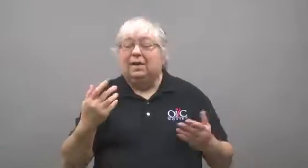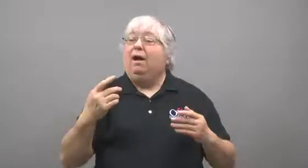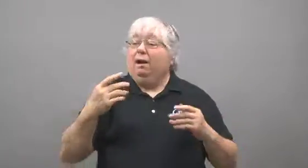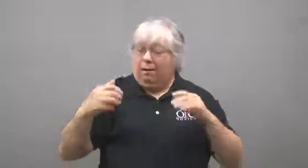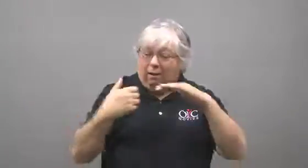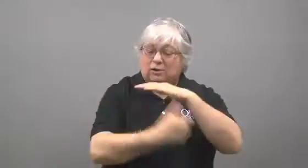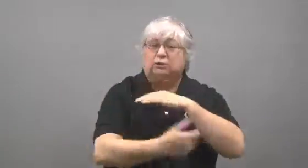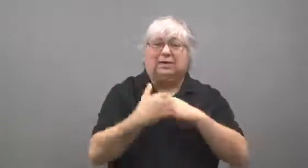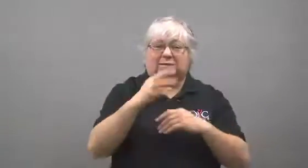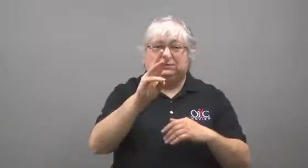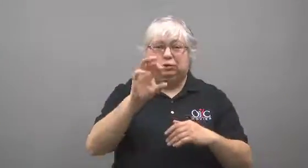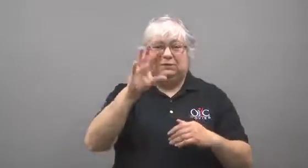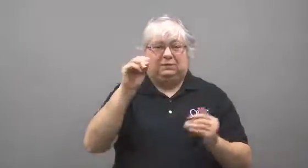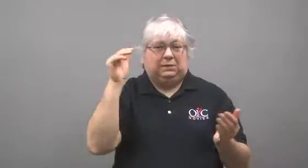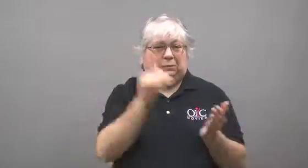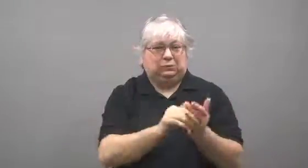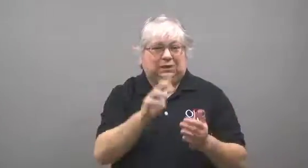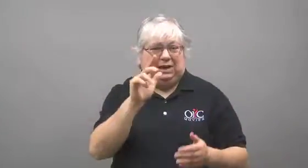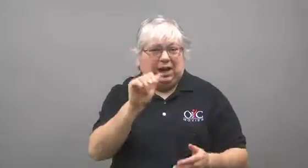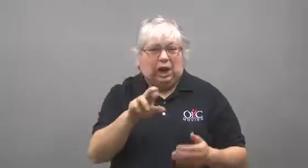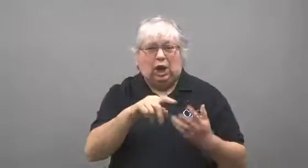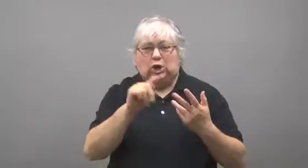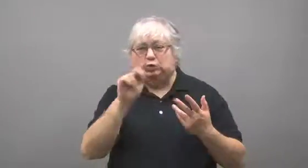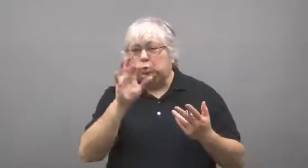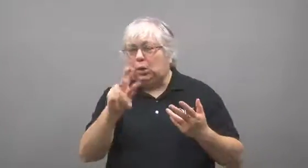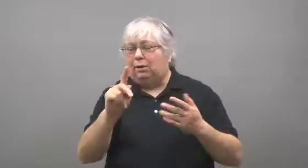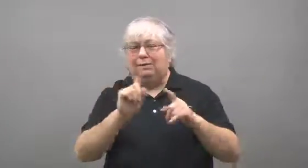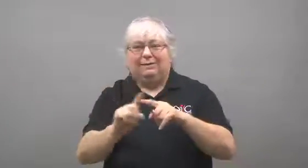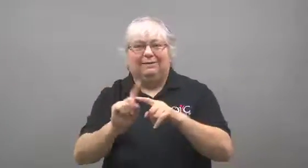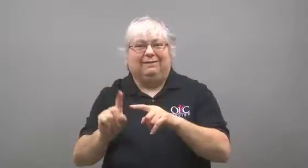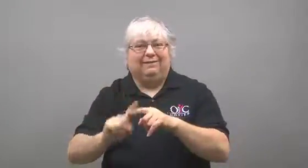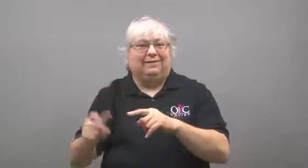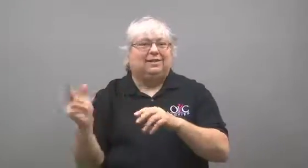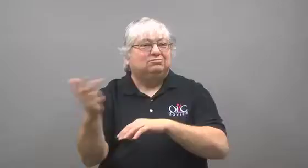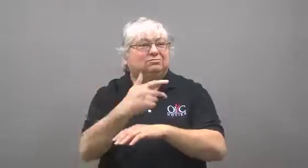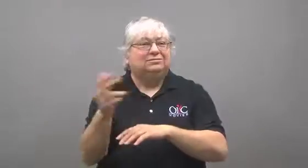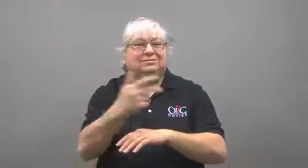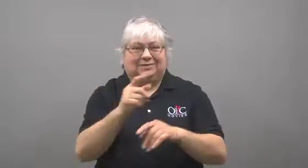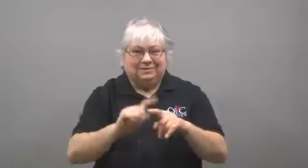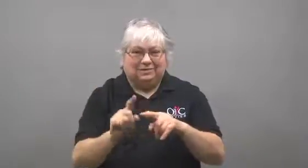It also owns 650,000 vehicles.